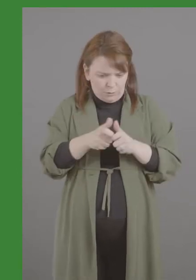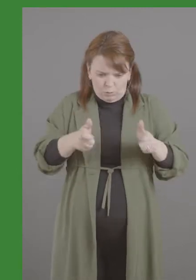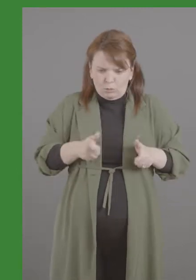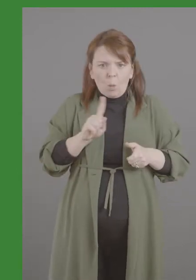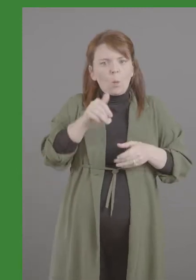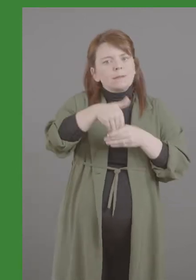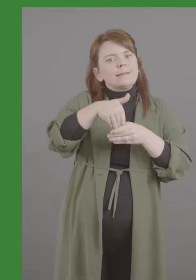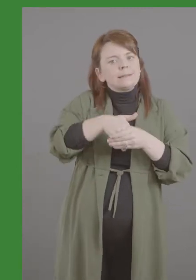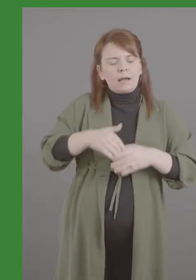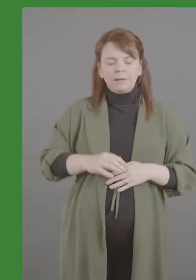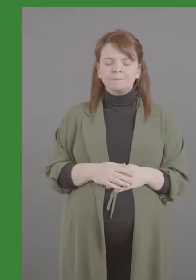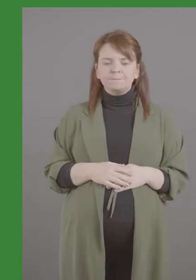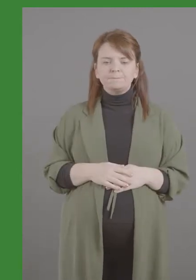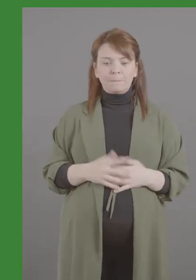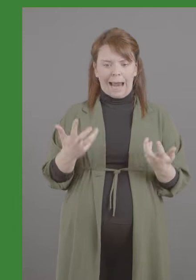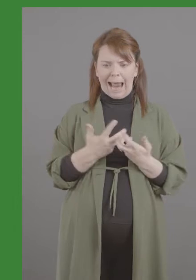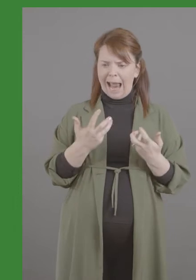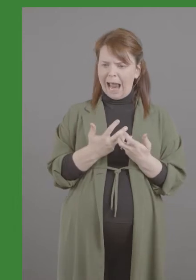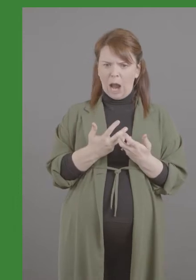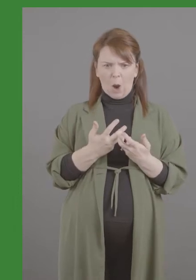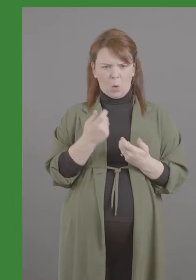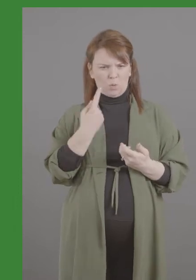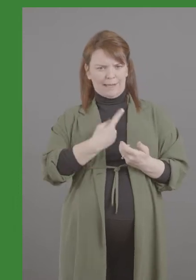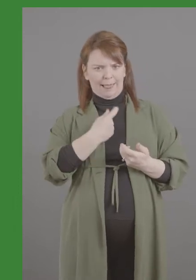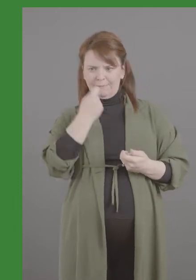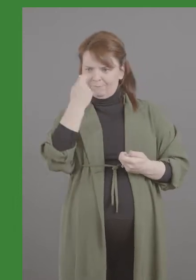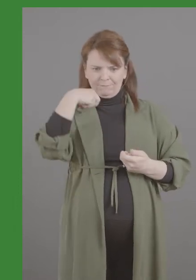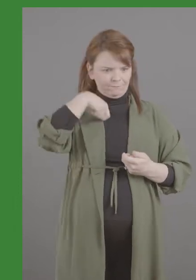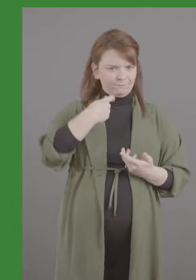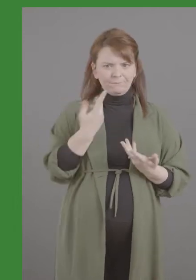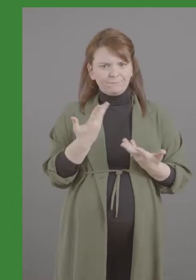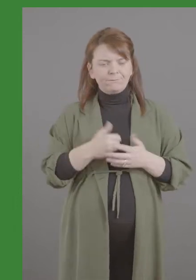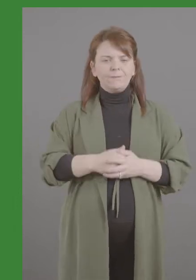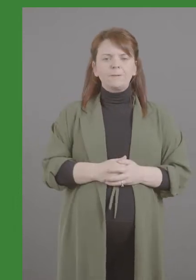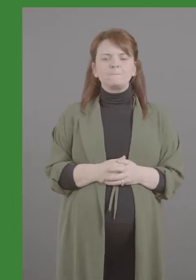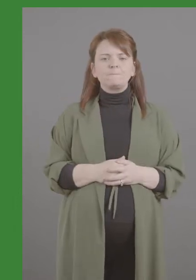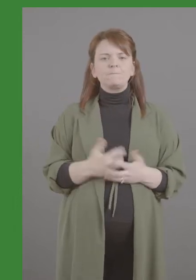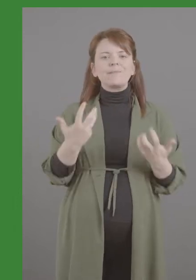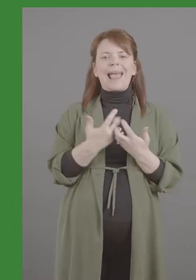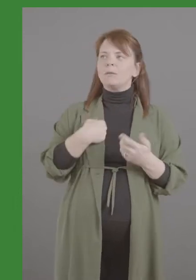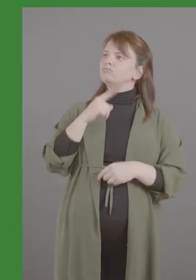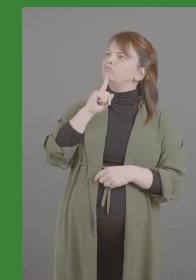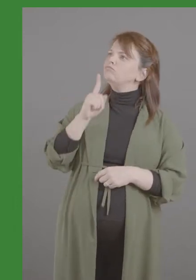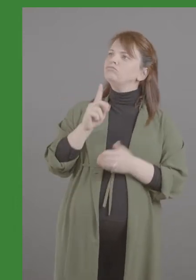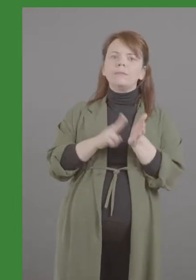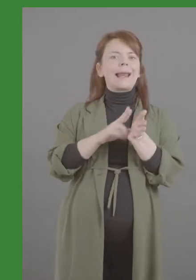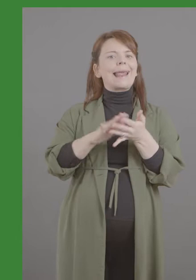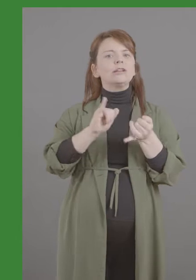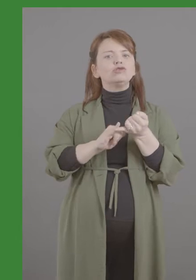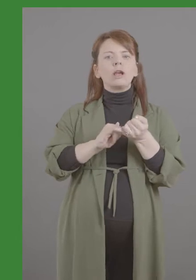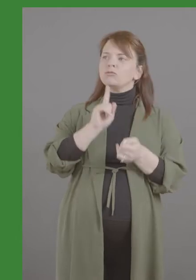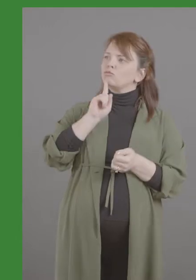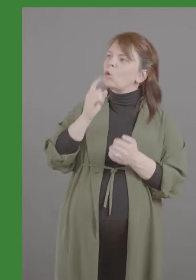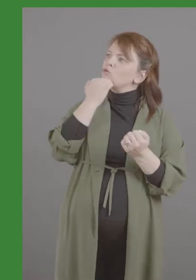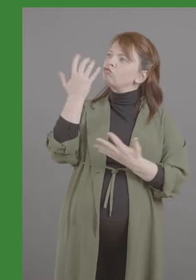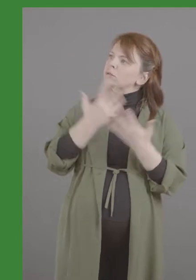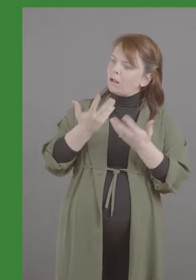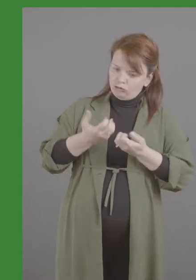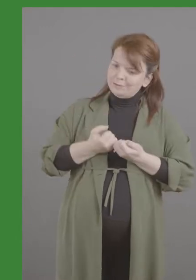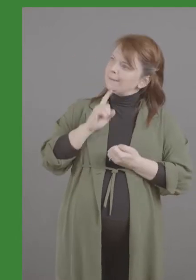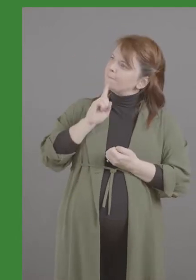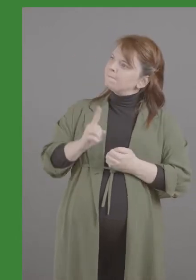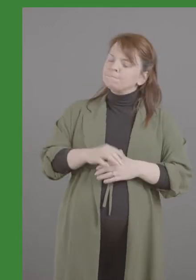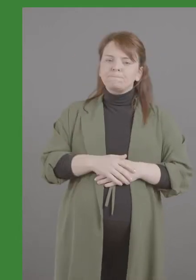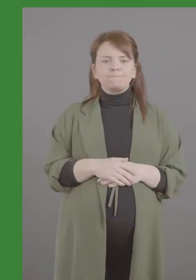how to do a self-test, how to report your results to the NHS,